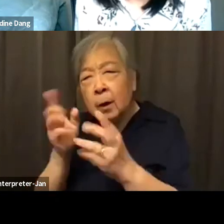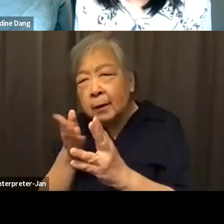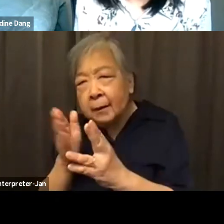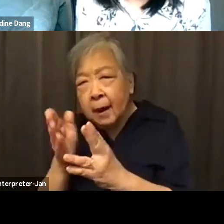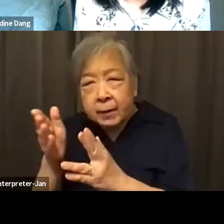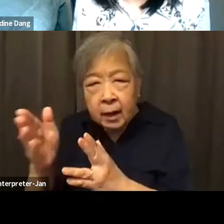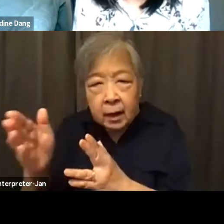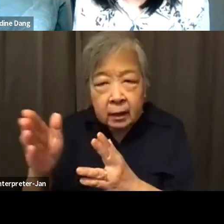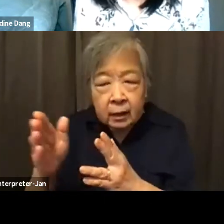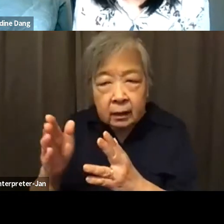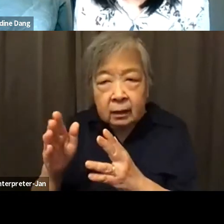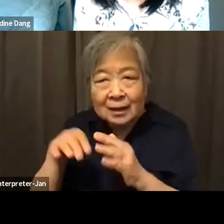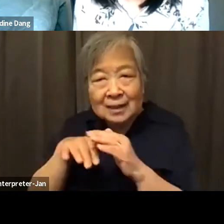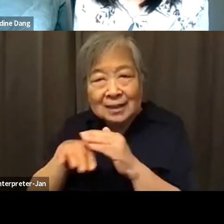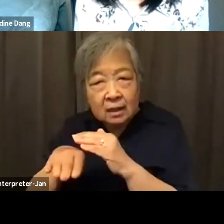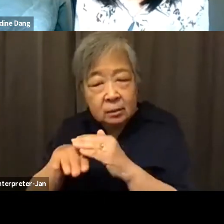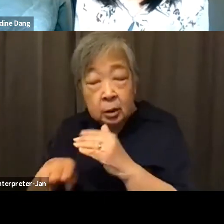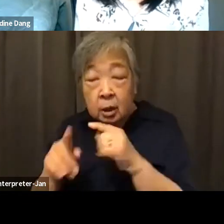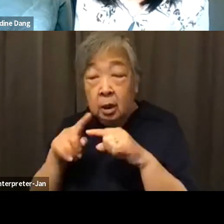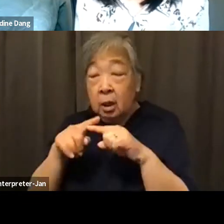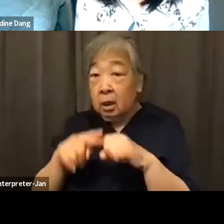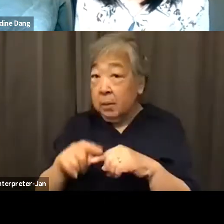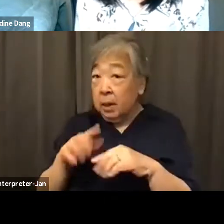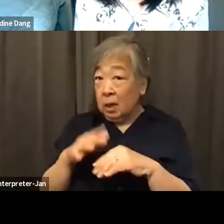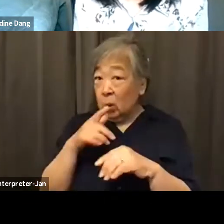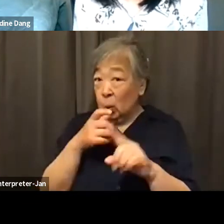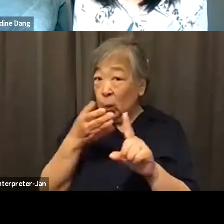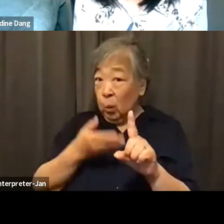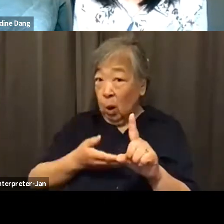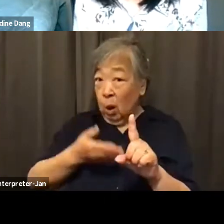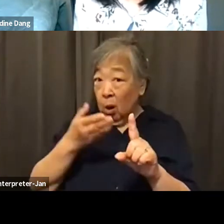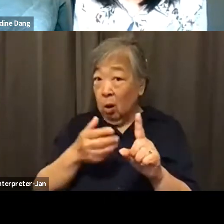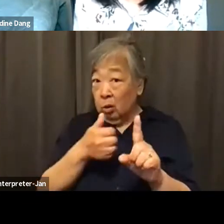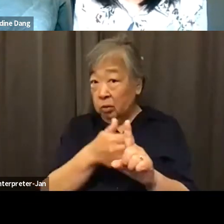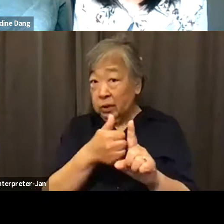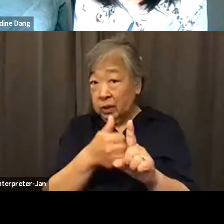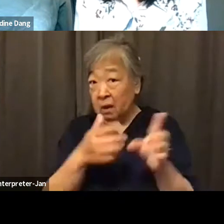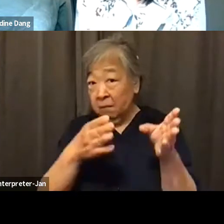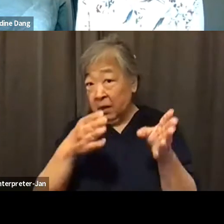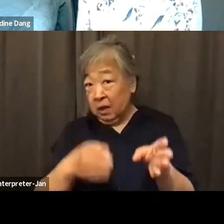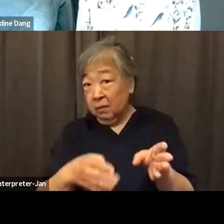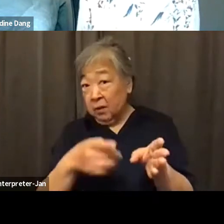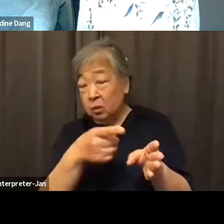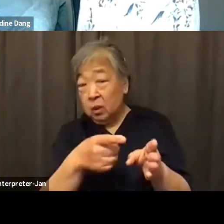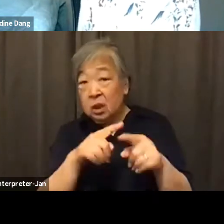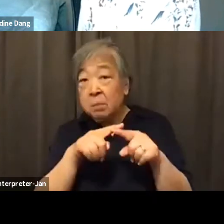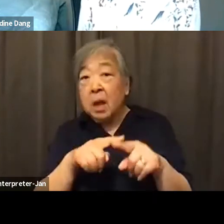So it kind of depends on who you are as an individual, what is available in the host